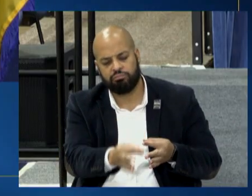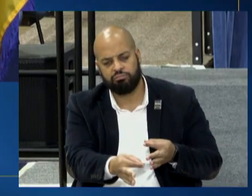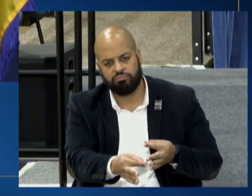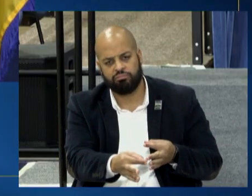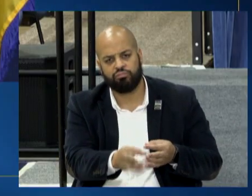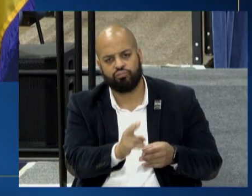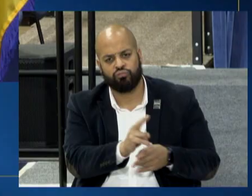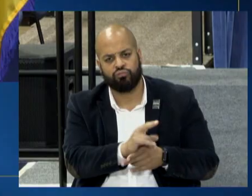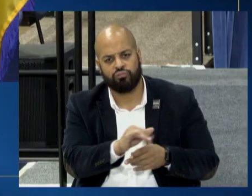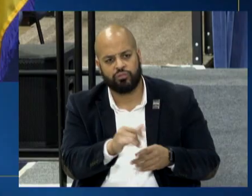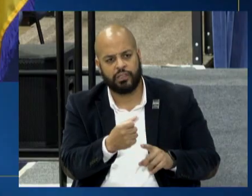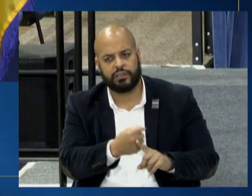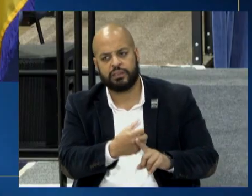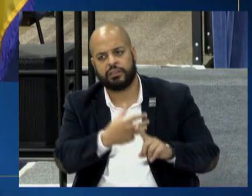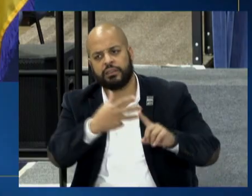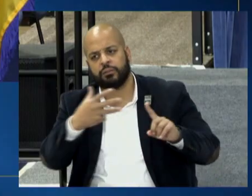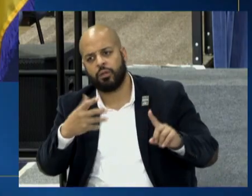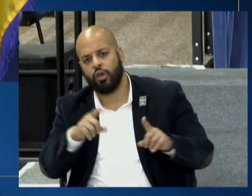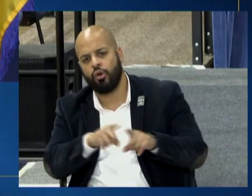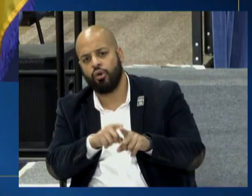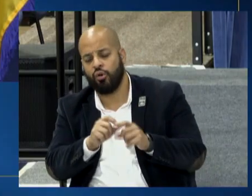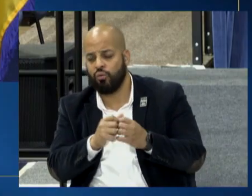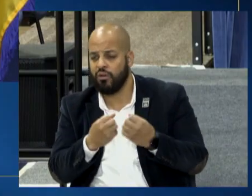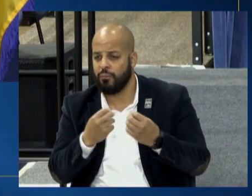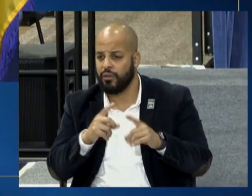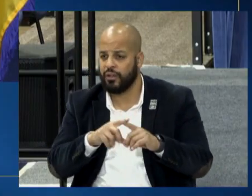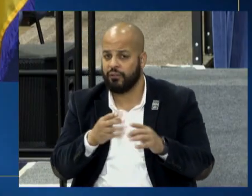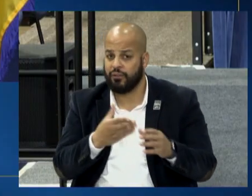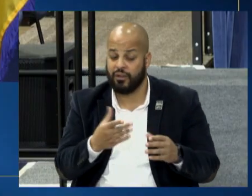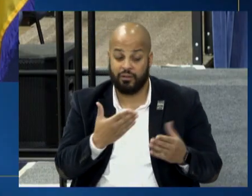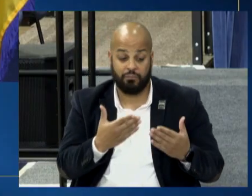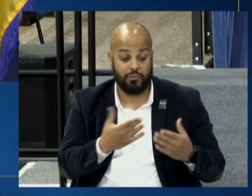things with the ultimate endpoint being making the model, or parts of the model,